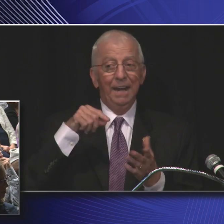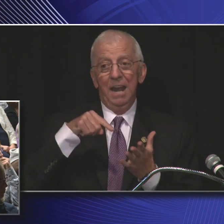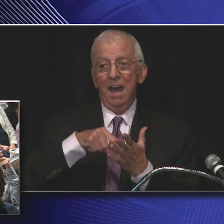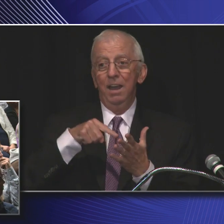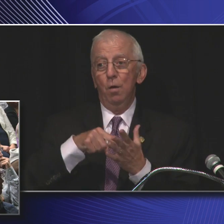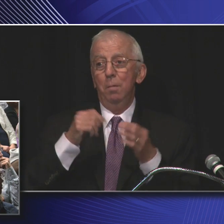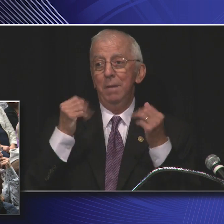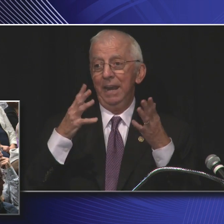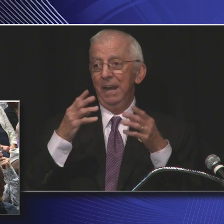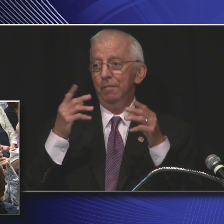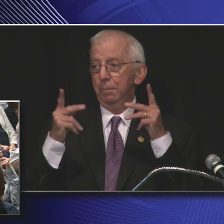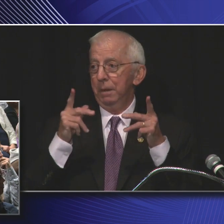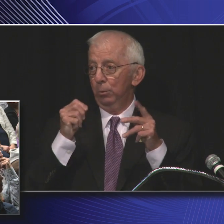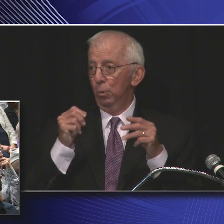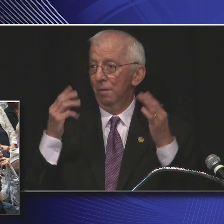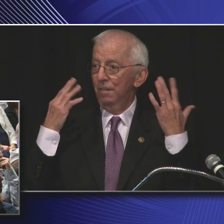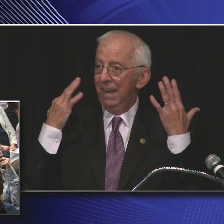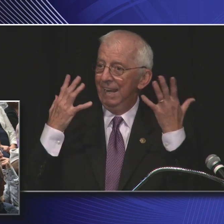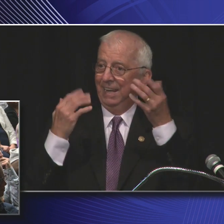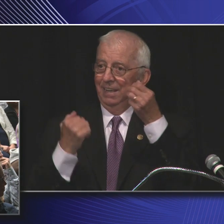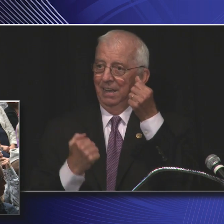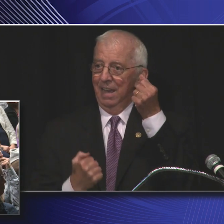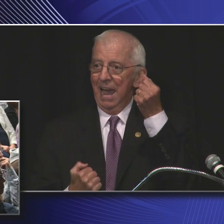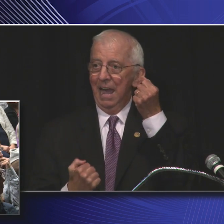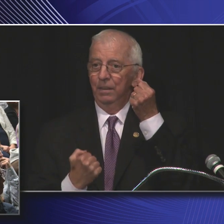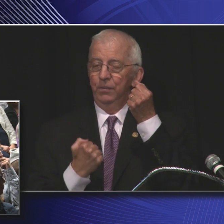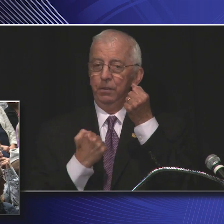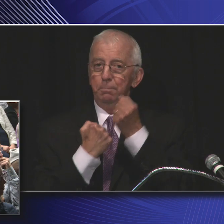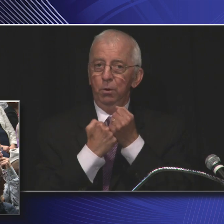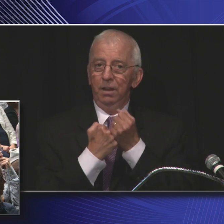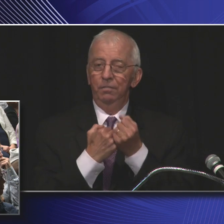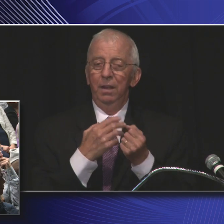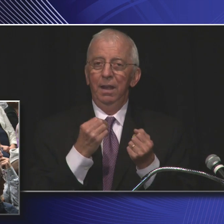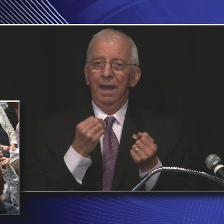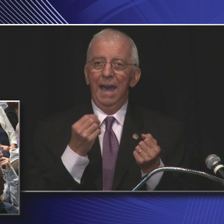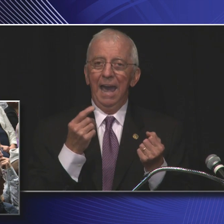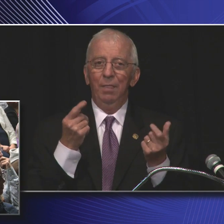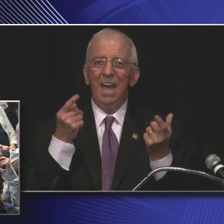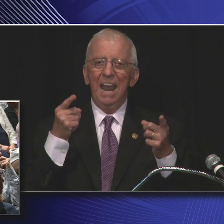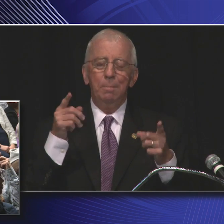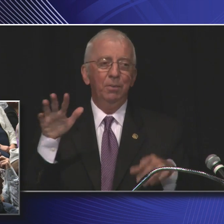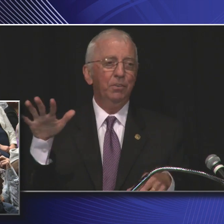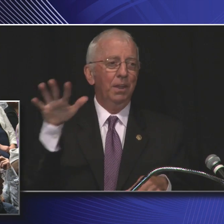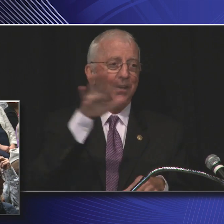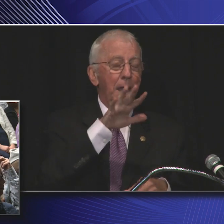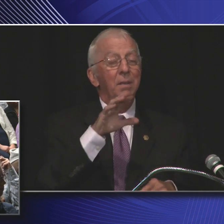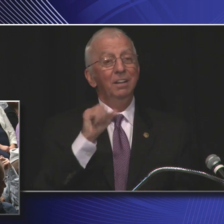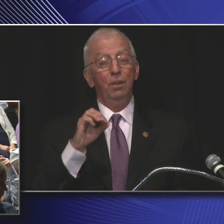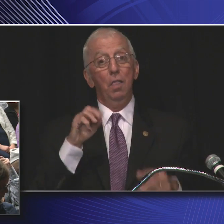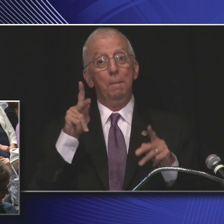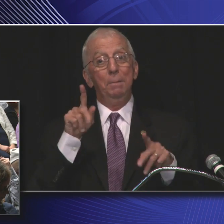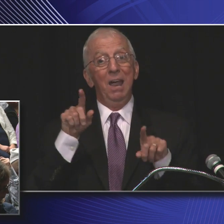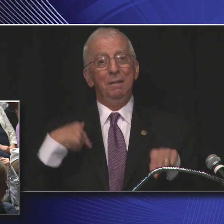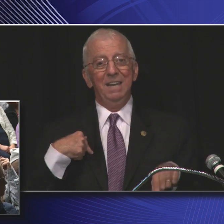And I owe many of the people who were friendly and supportive. And that happens all the time. So they're people like me.